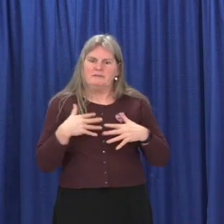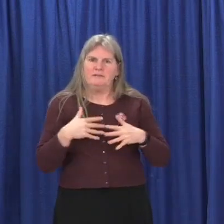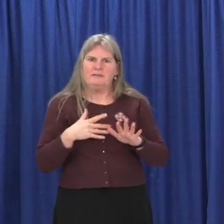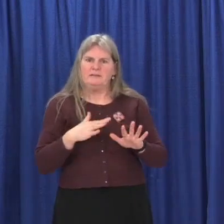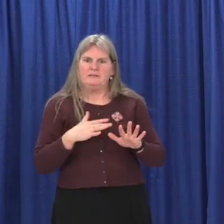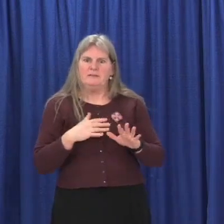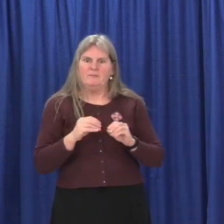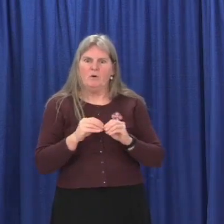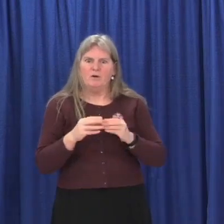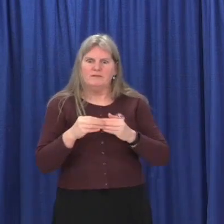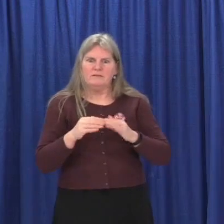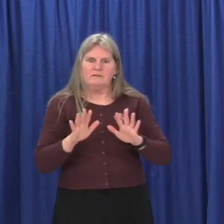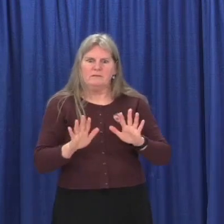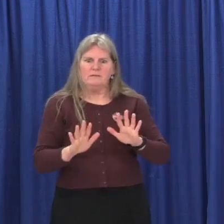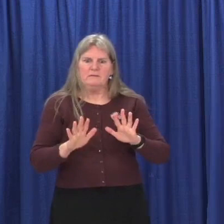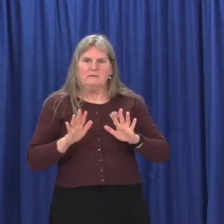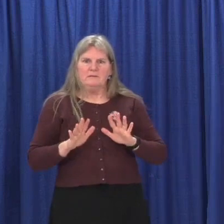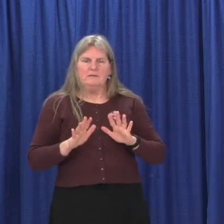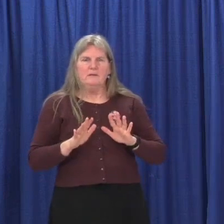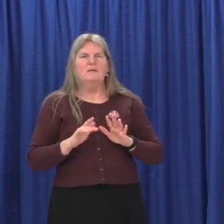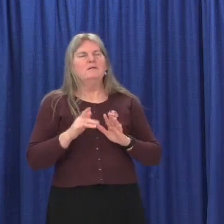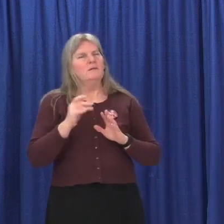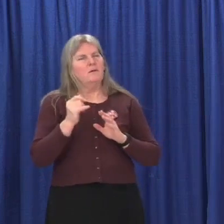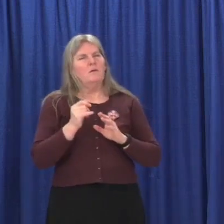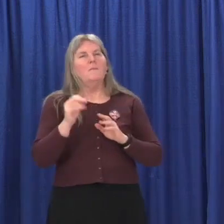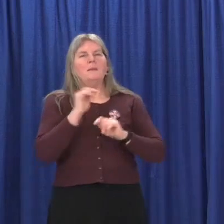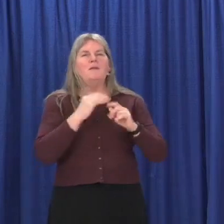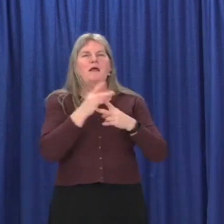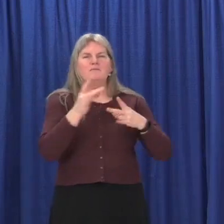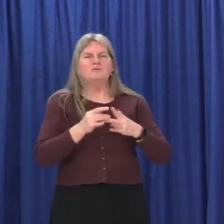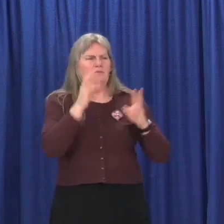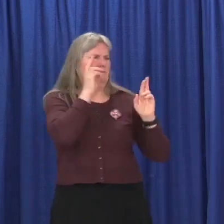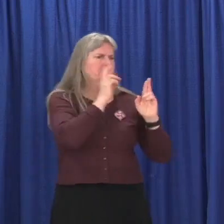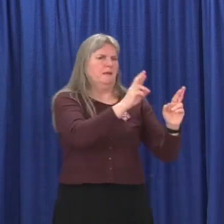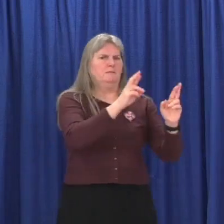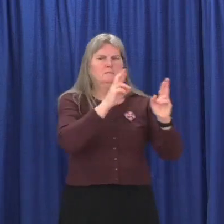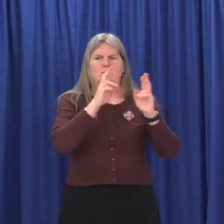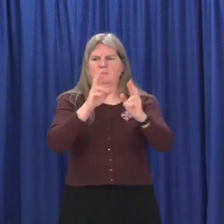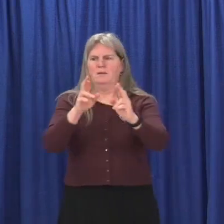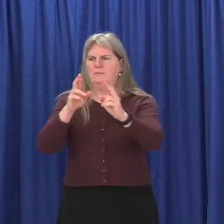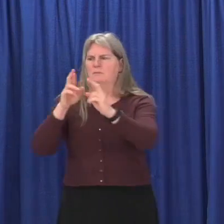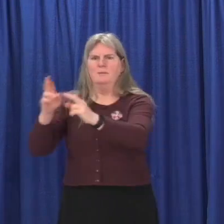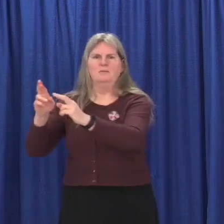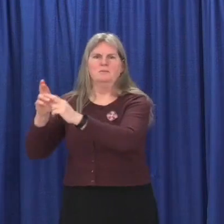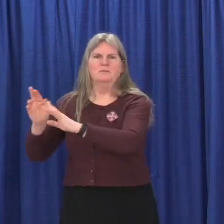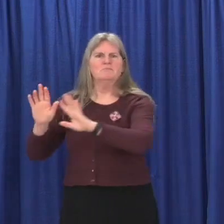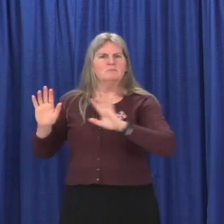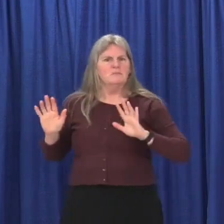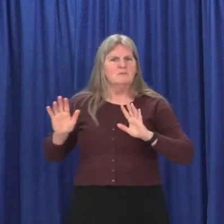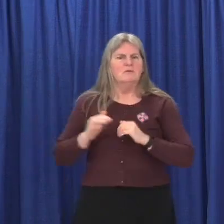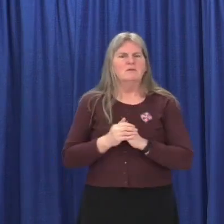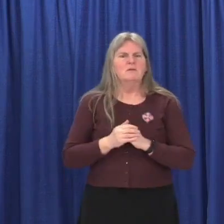We need to respect people's choices in these times. Please, all Yukoners continue to take